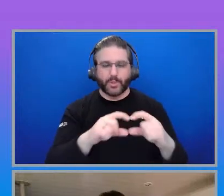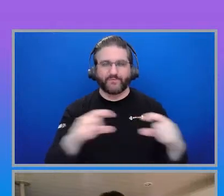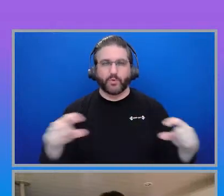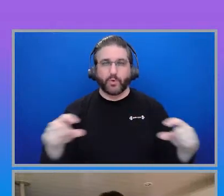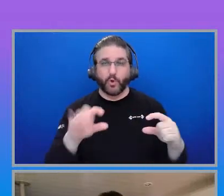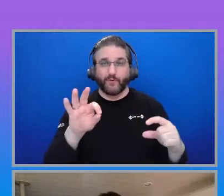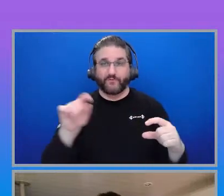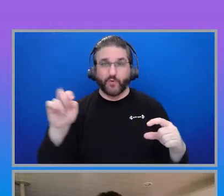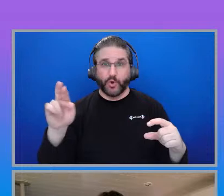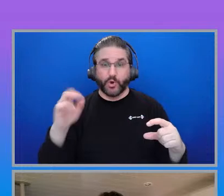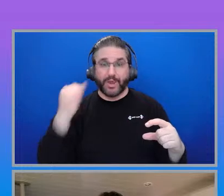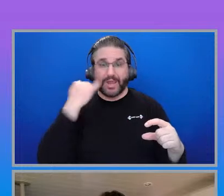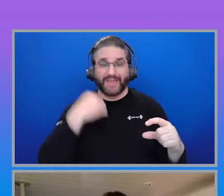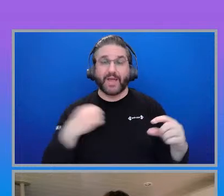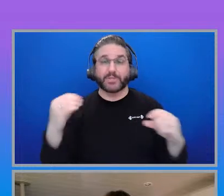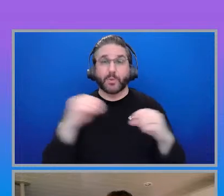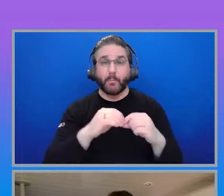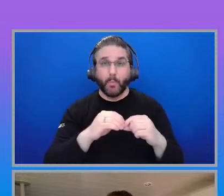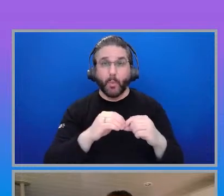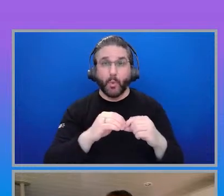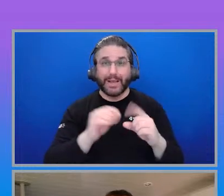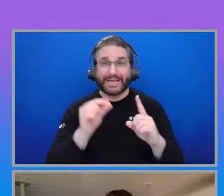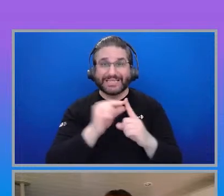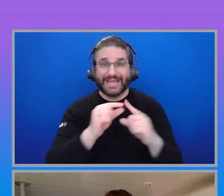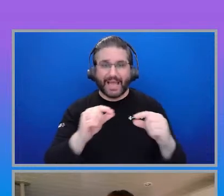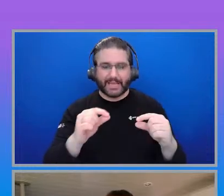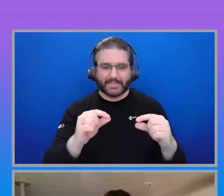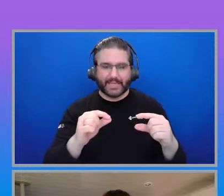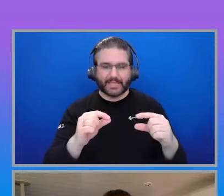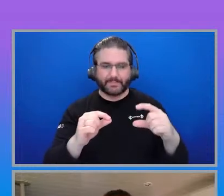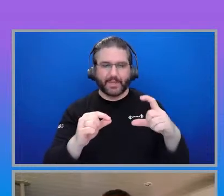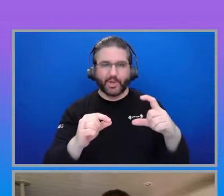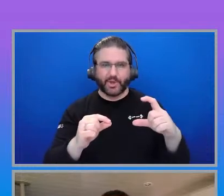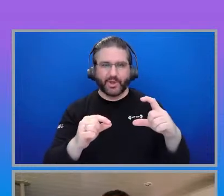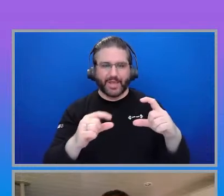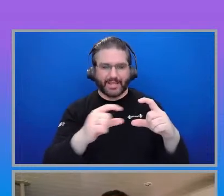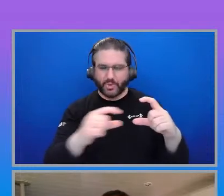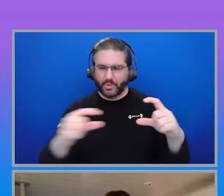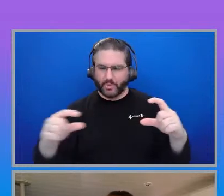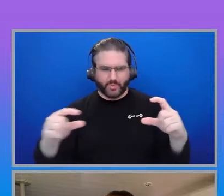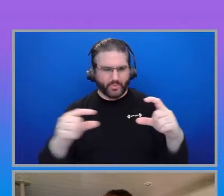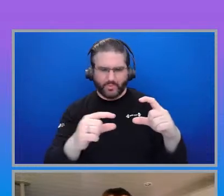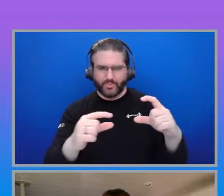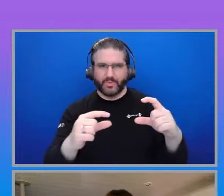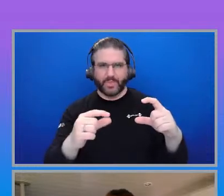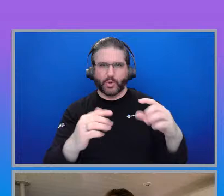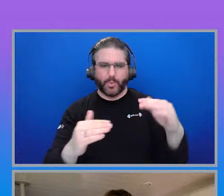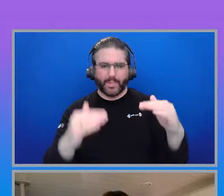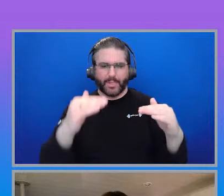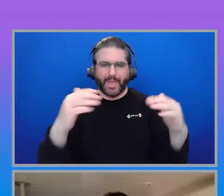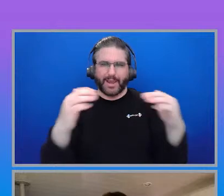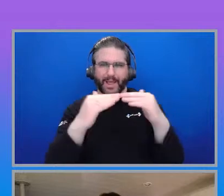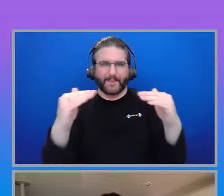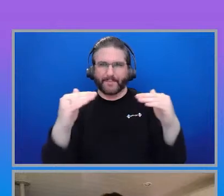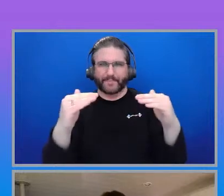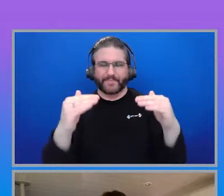footer has got more text, it kind of pushes the footer up and they don't line up across the cards. And that's something that